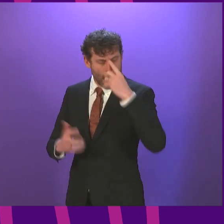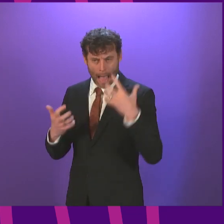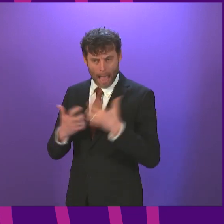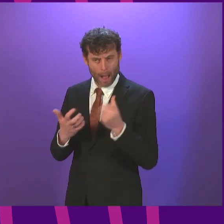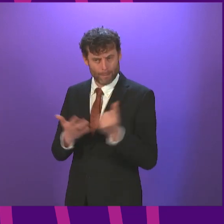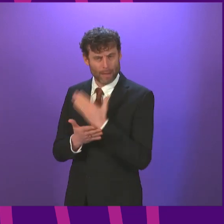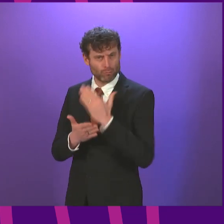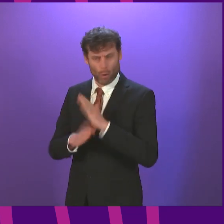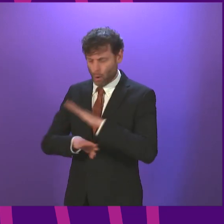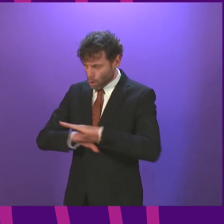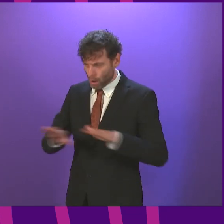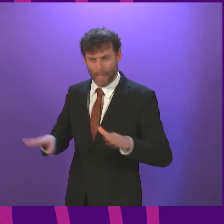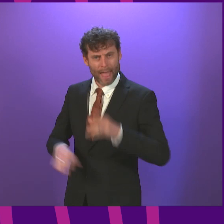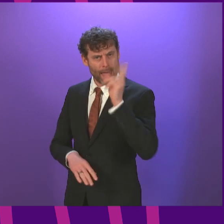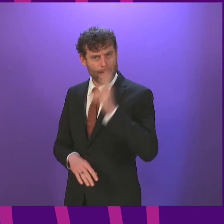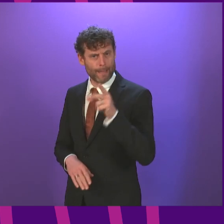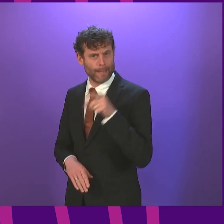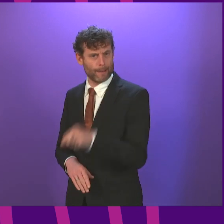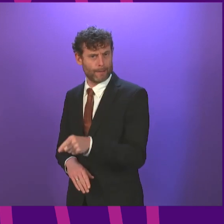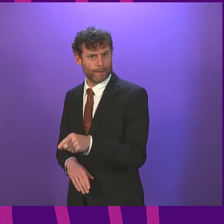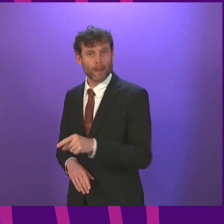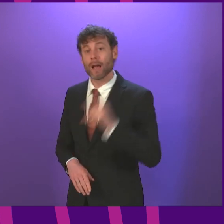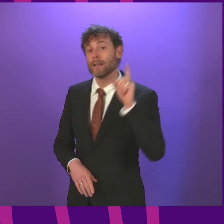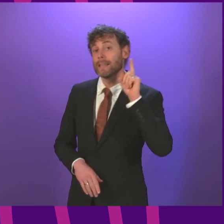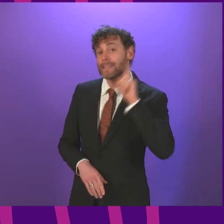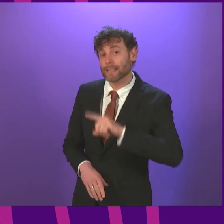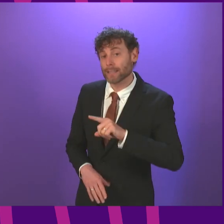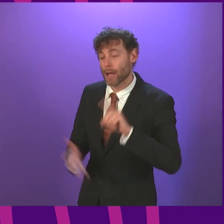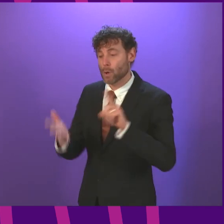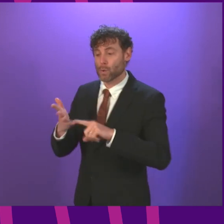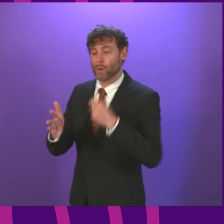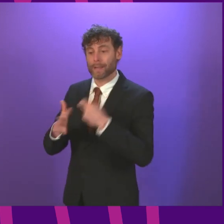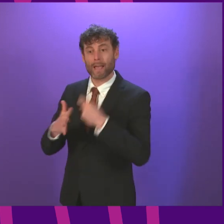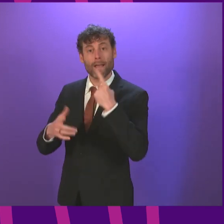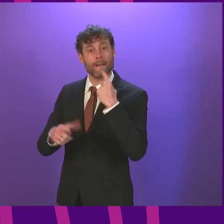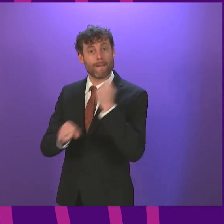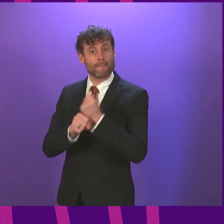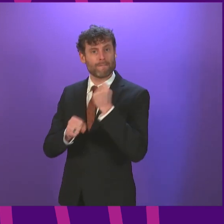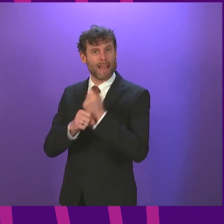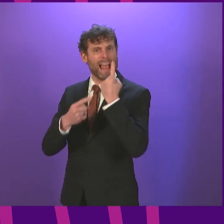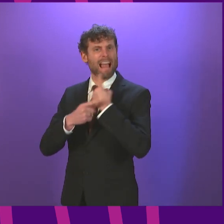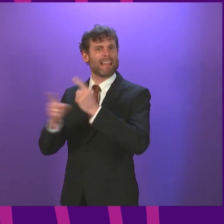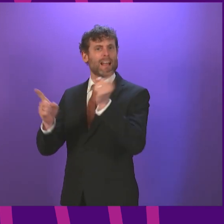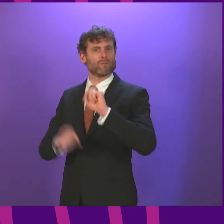Yesterday, the United Kingdom Government unveiled deeply irresponsible plans to cut air passenger